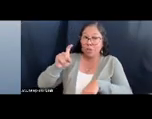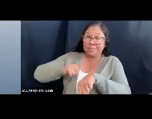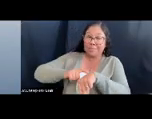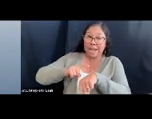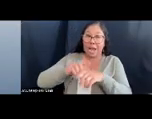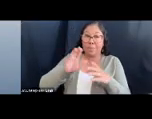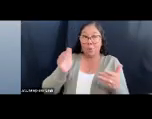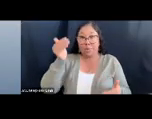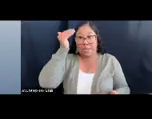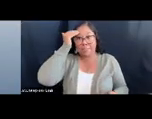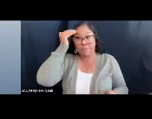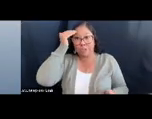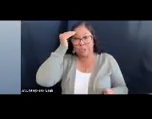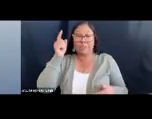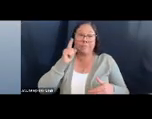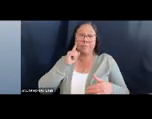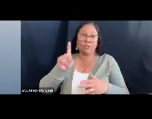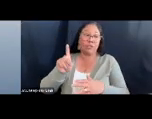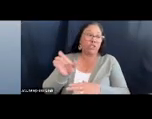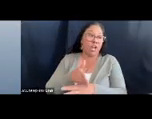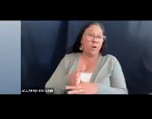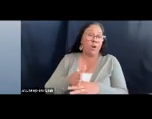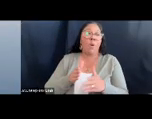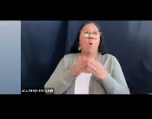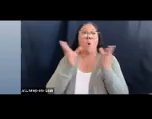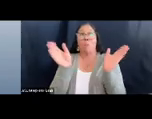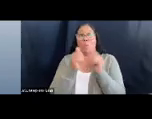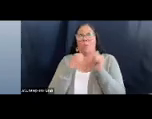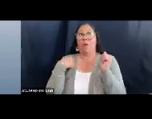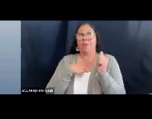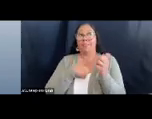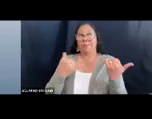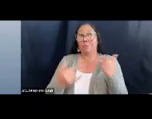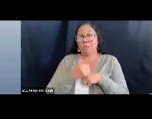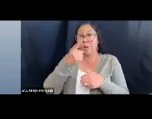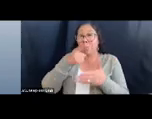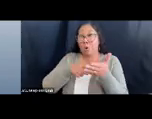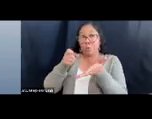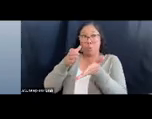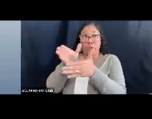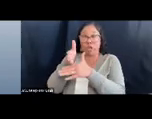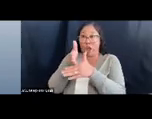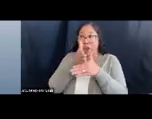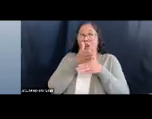and sharing so openly with us today. What you shared does bring to life exactly why